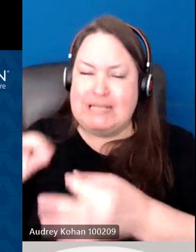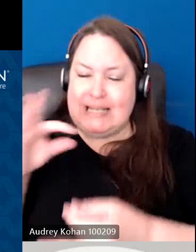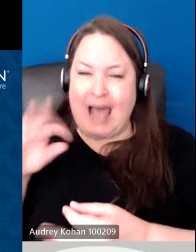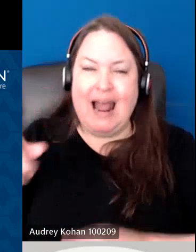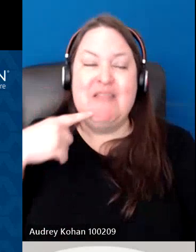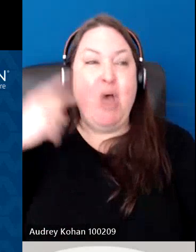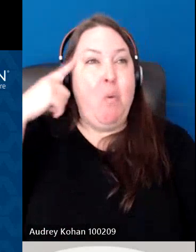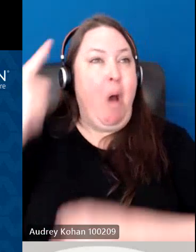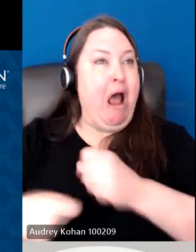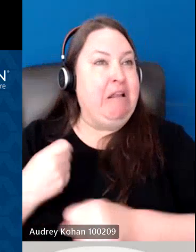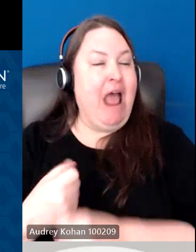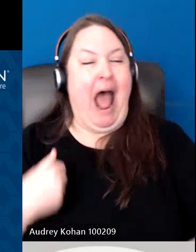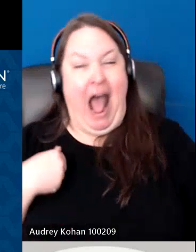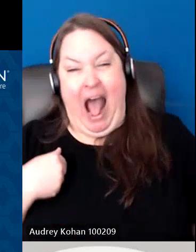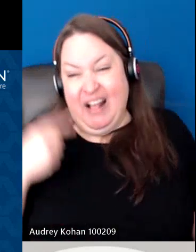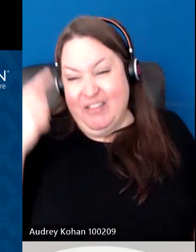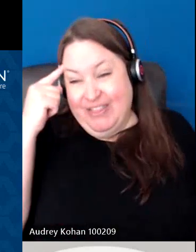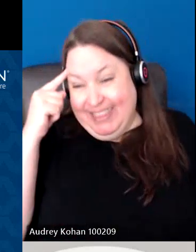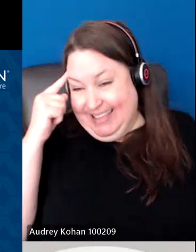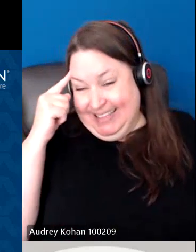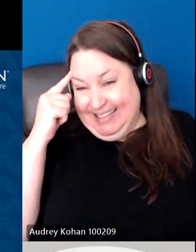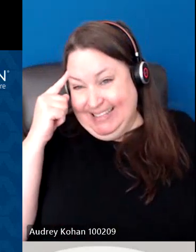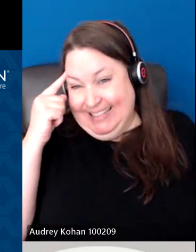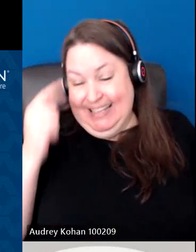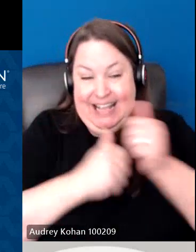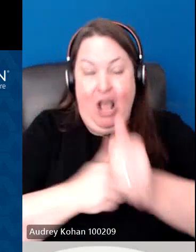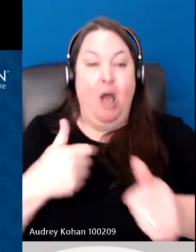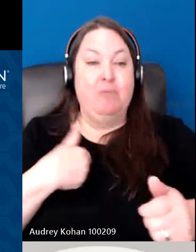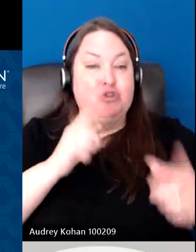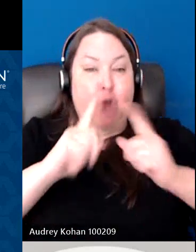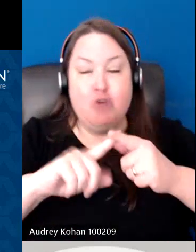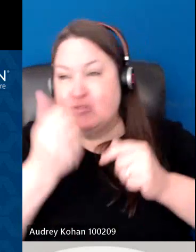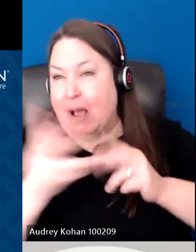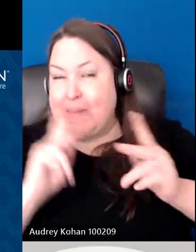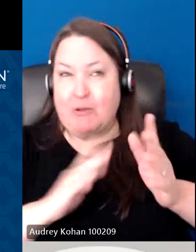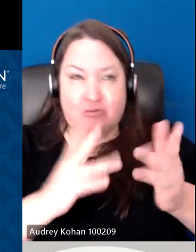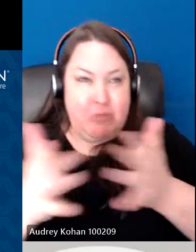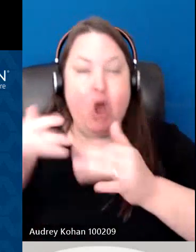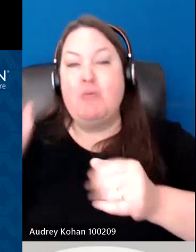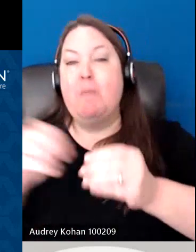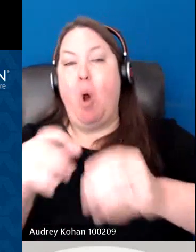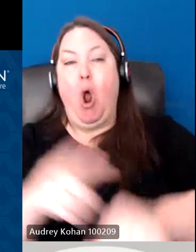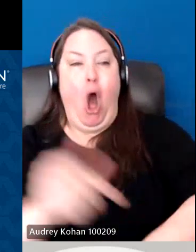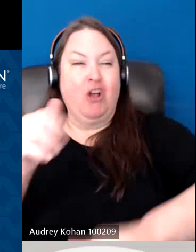actually think just based on talking to numerous people that it could be longer than that and again